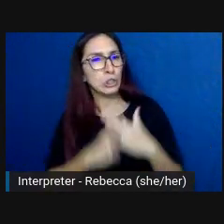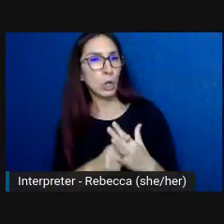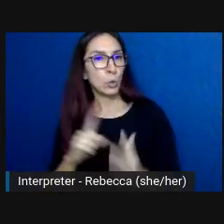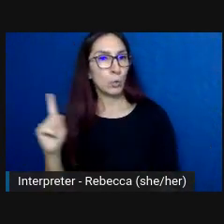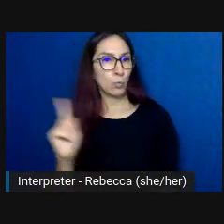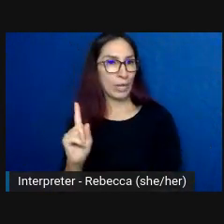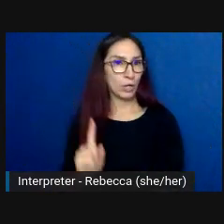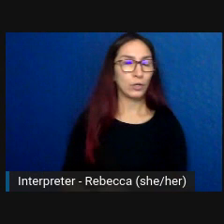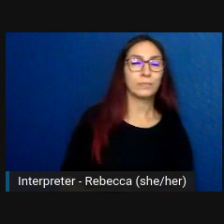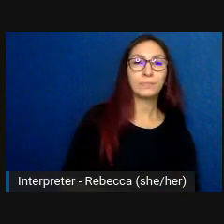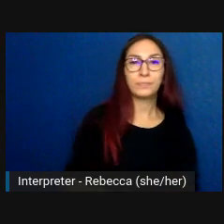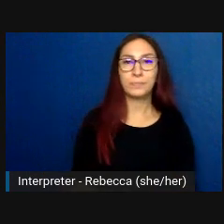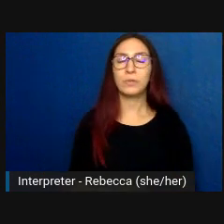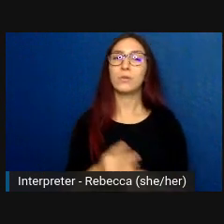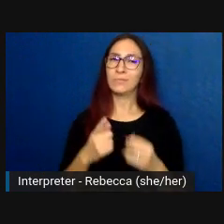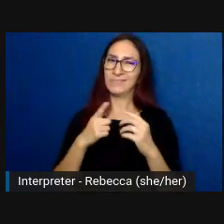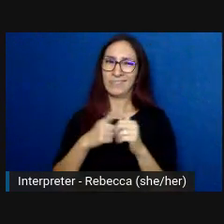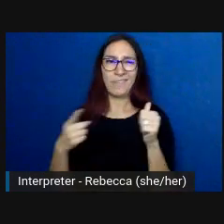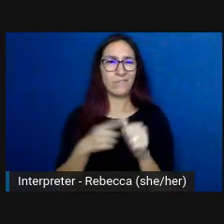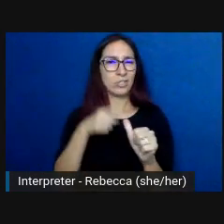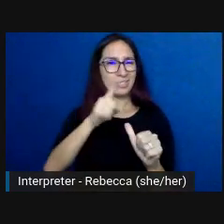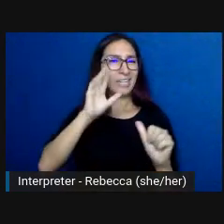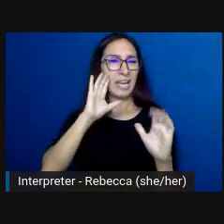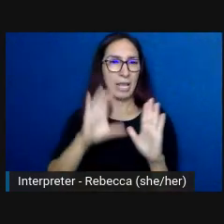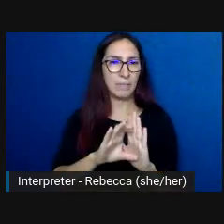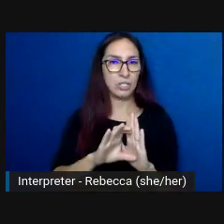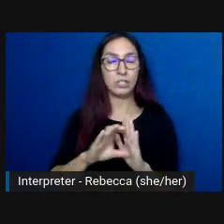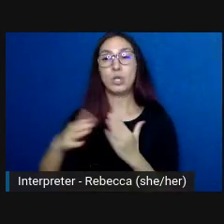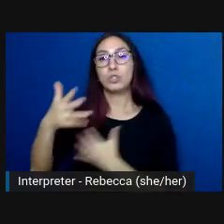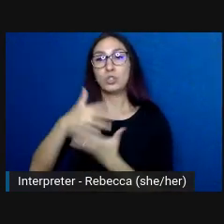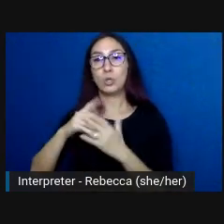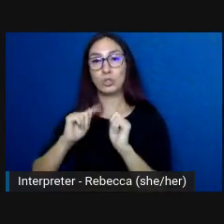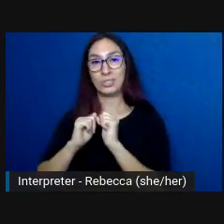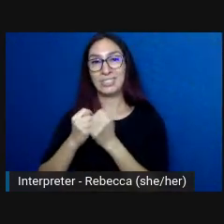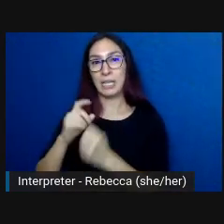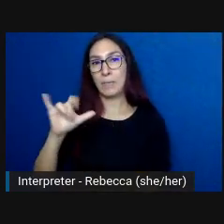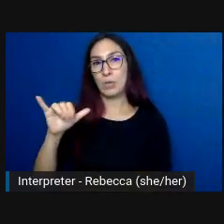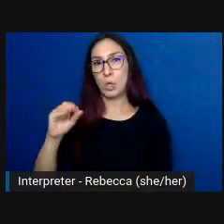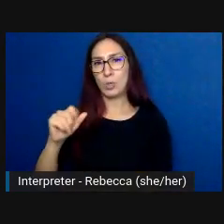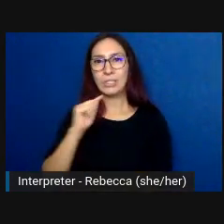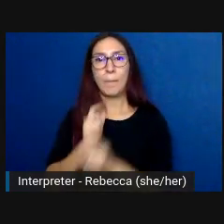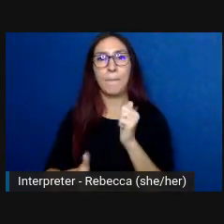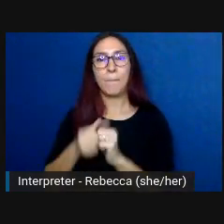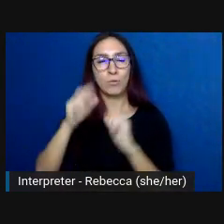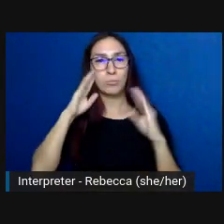A lot of what we do on the social team at Yoast is visual and designed to convey a specific information.